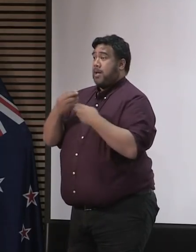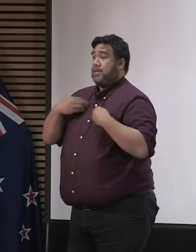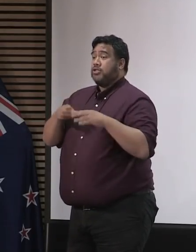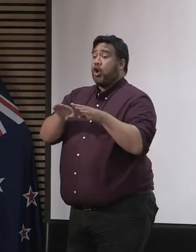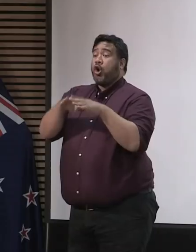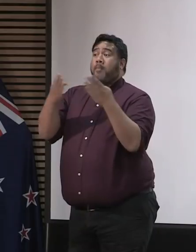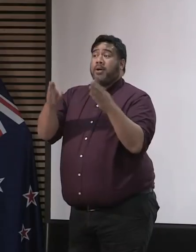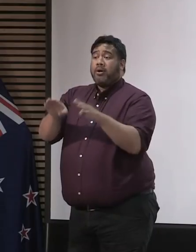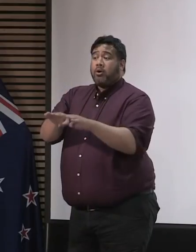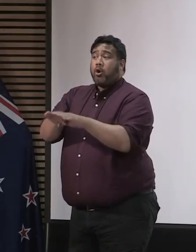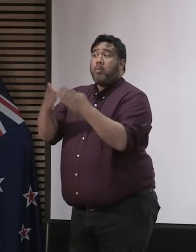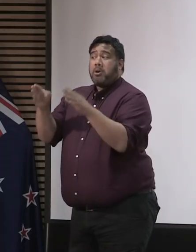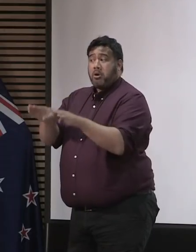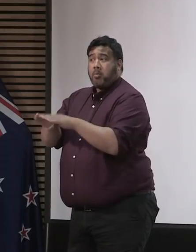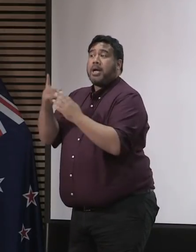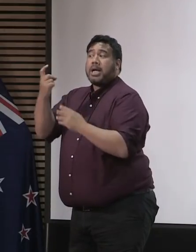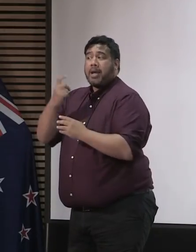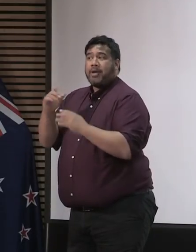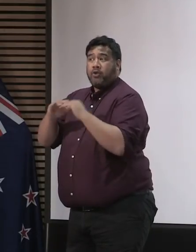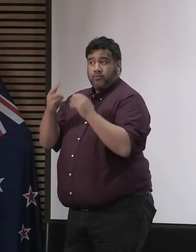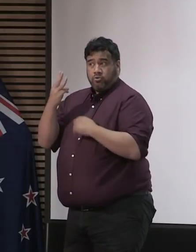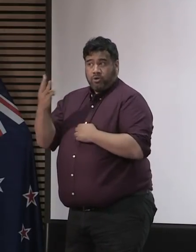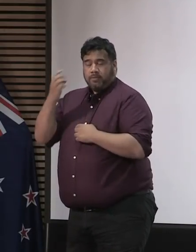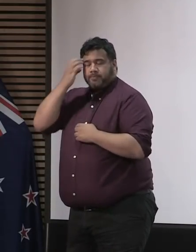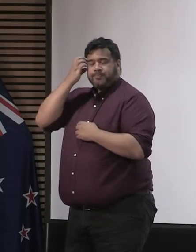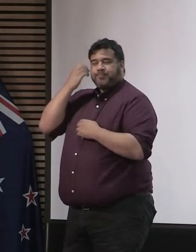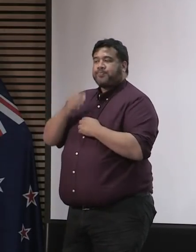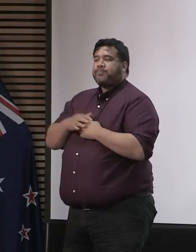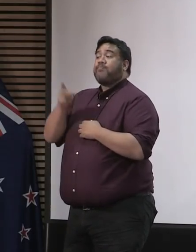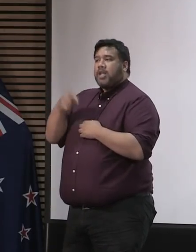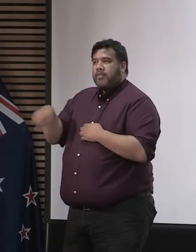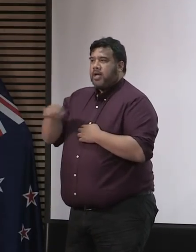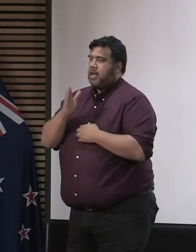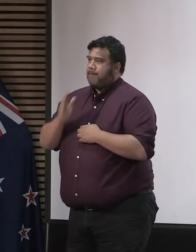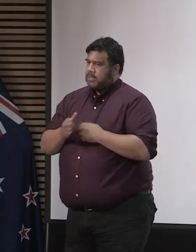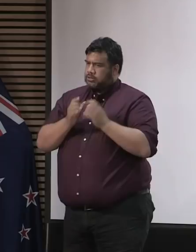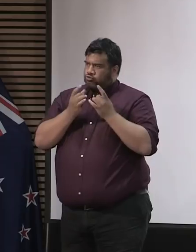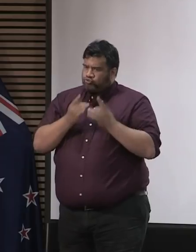the return into workforce- workplaces that they need to return to, will be using these